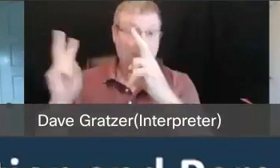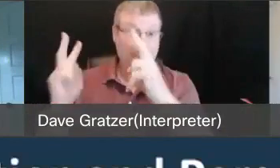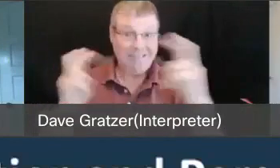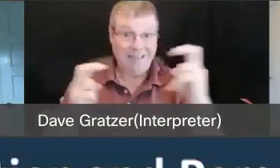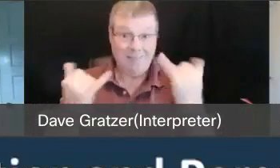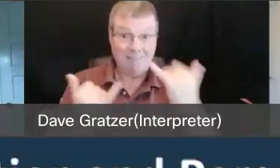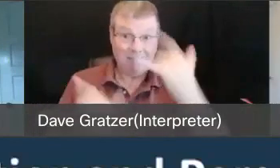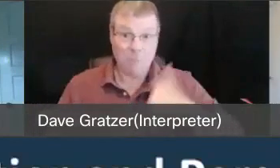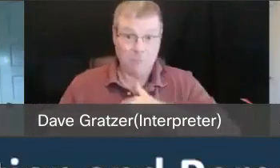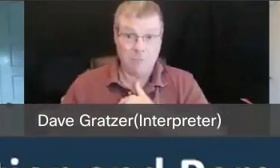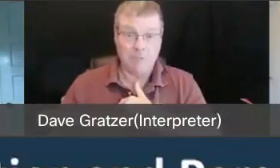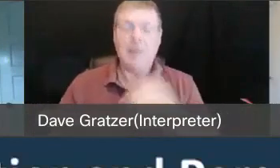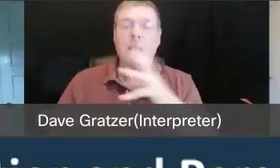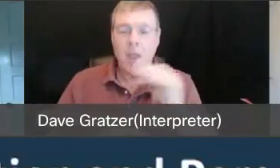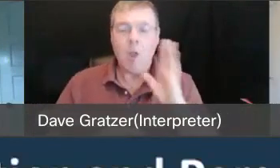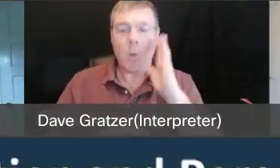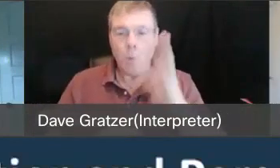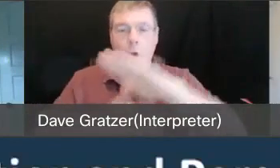And so they will all be undergoing training.